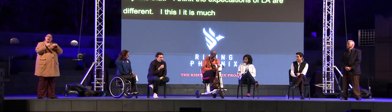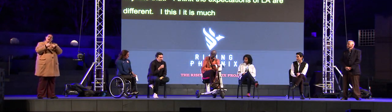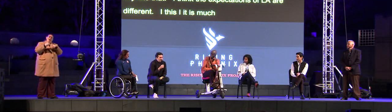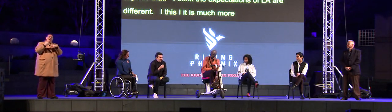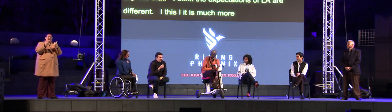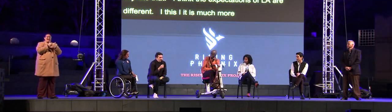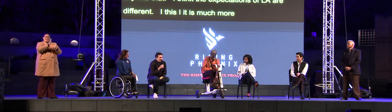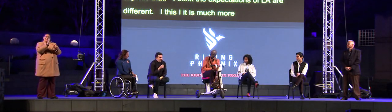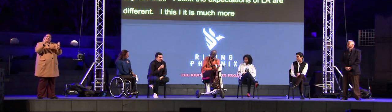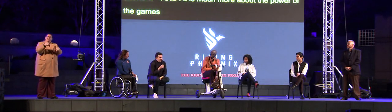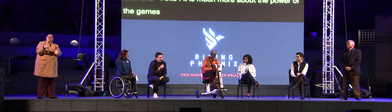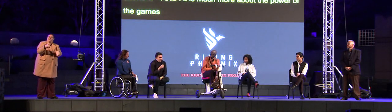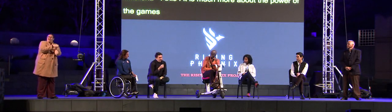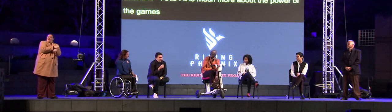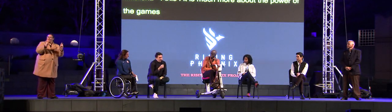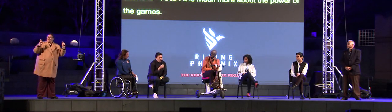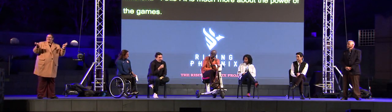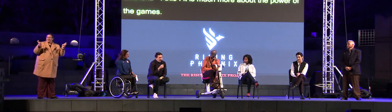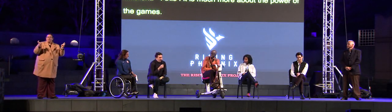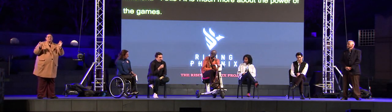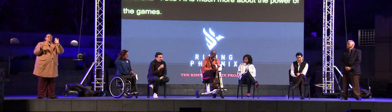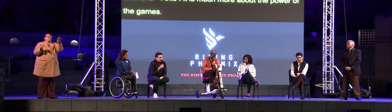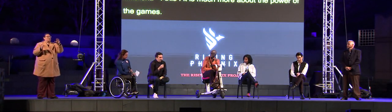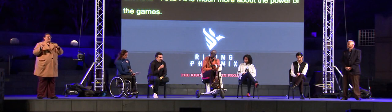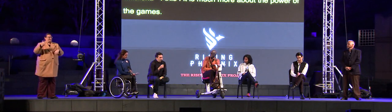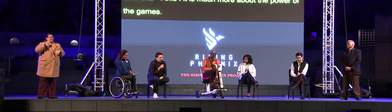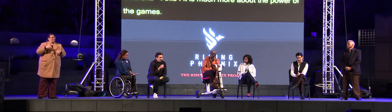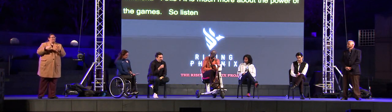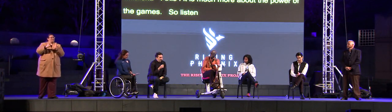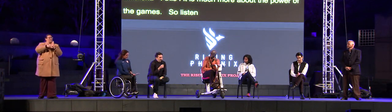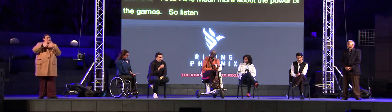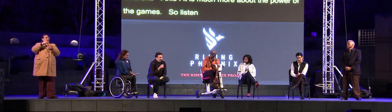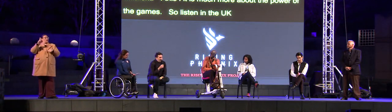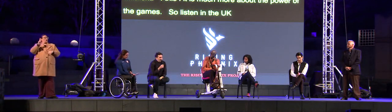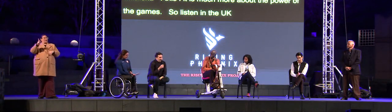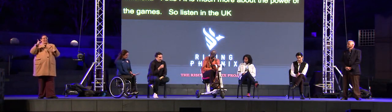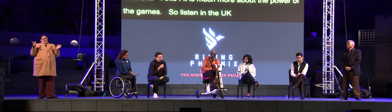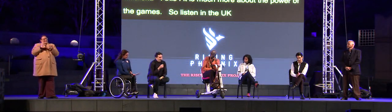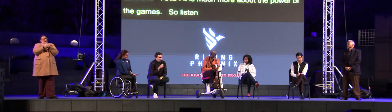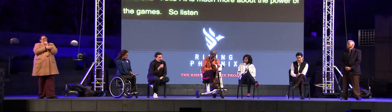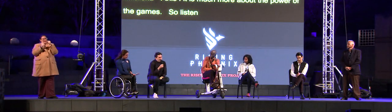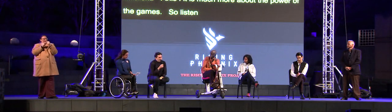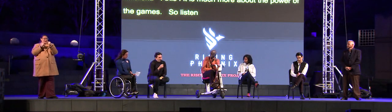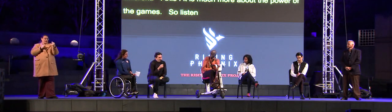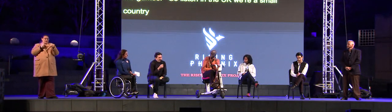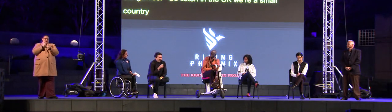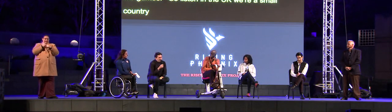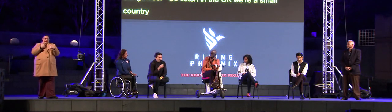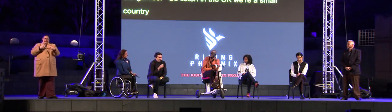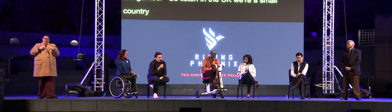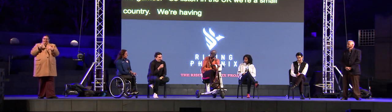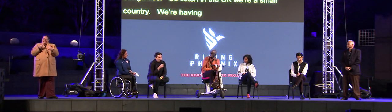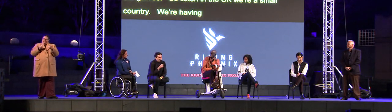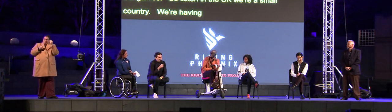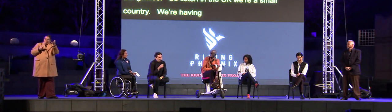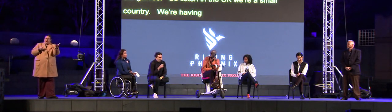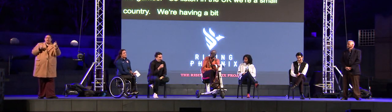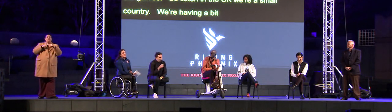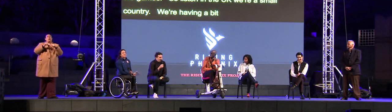So listen, in the UK, we're a small country, where we're having a bit of a moment at the moment, but in general, we're good at this stuff.